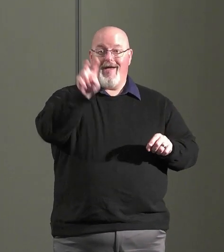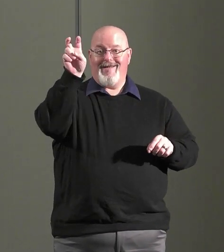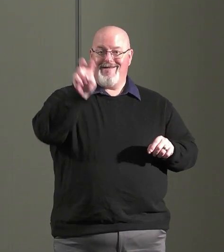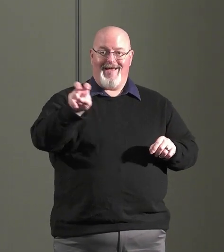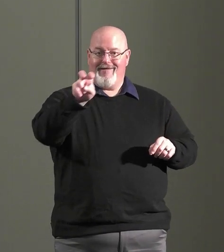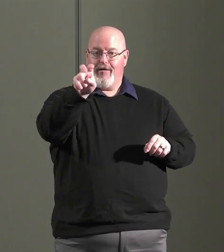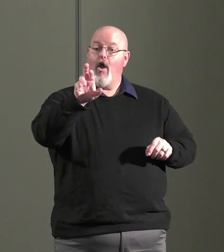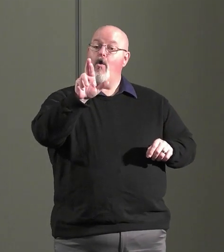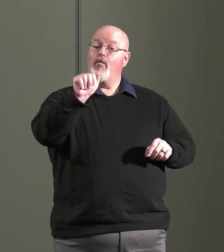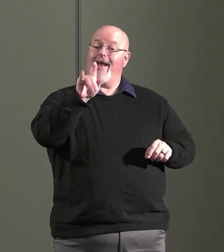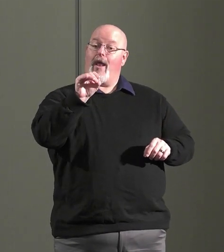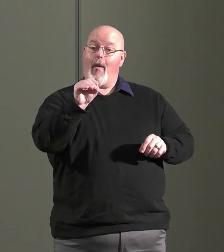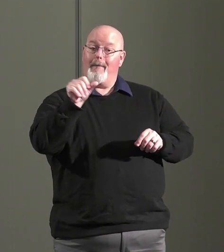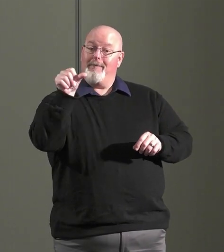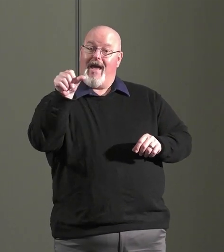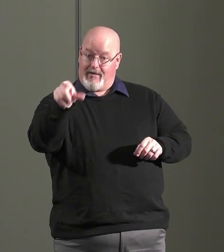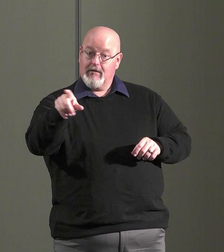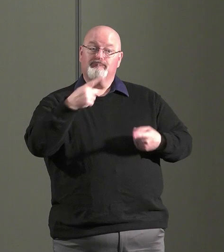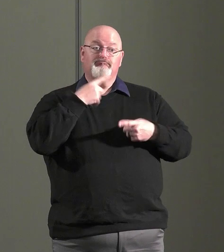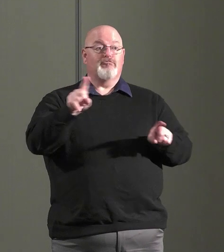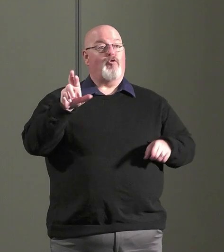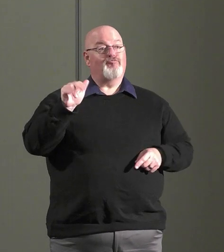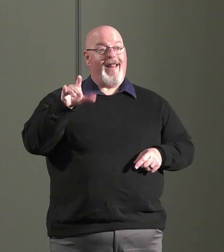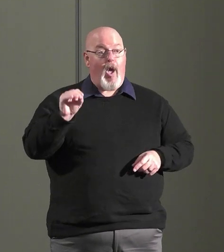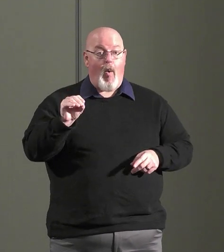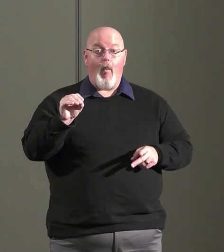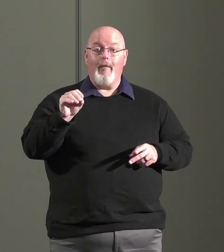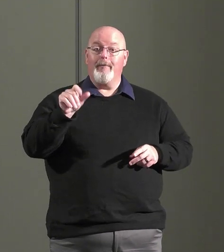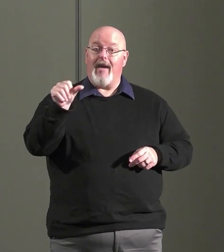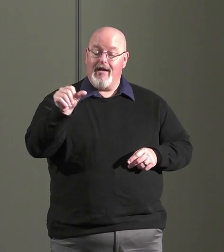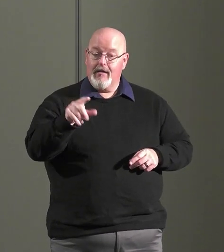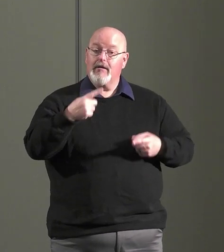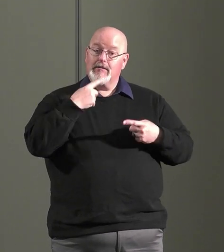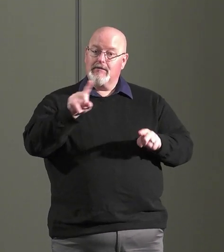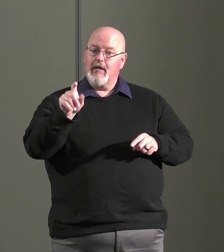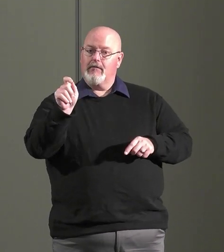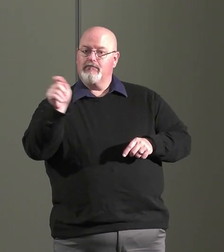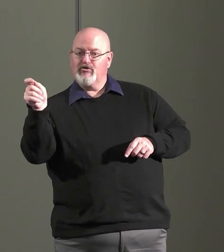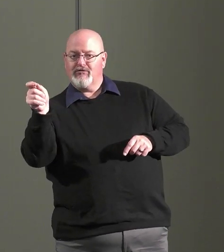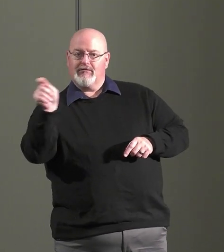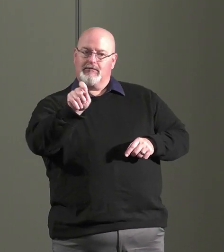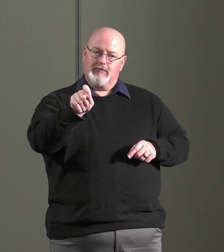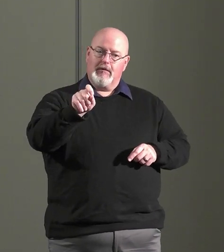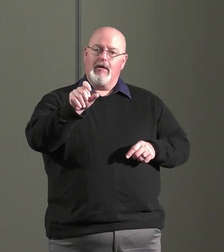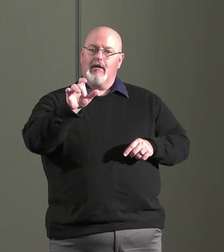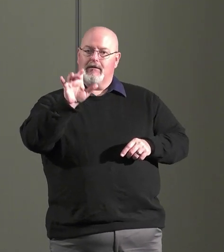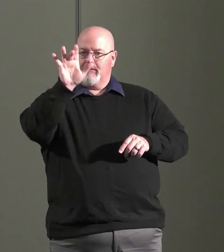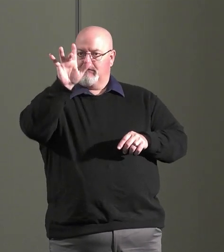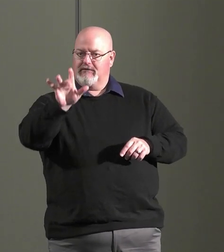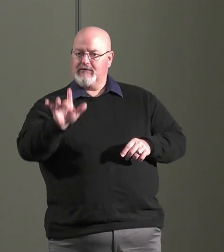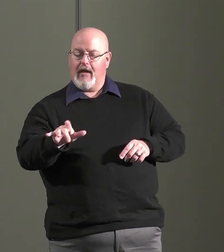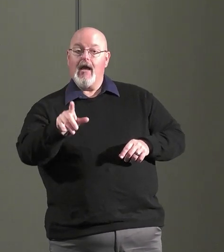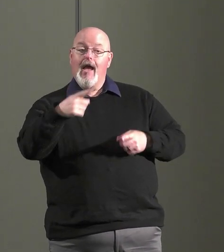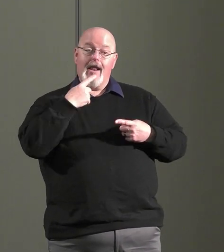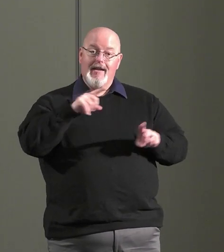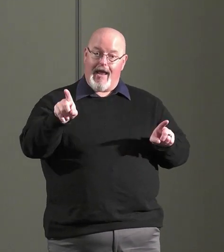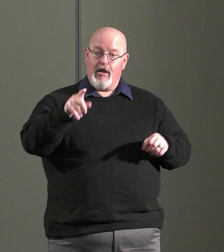radio button it announces it is a radio button and position of the radio buttons and check state and